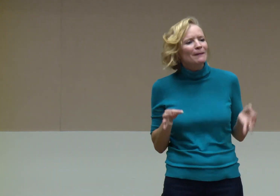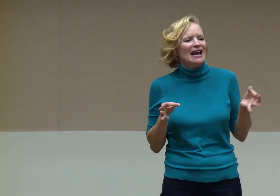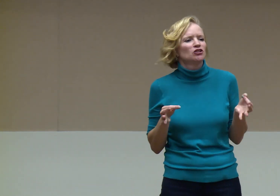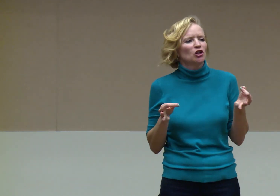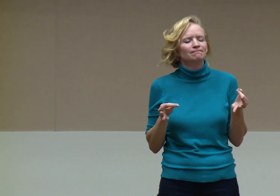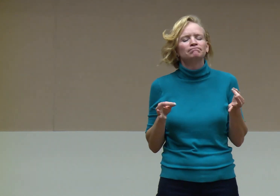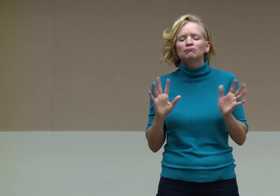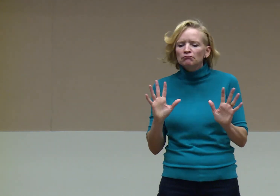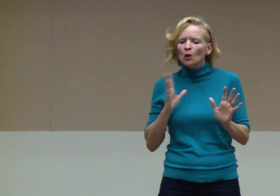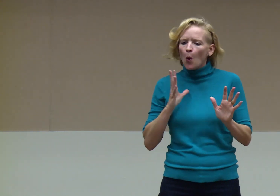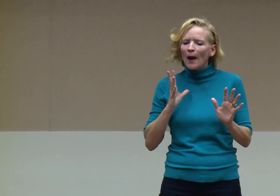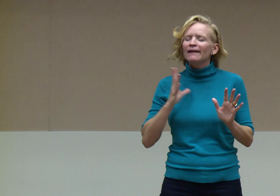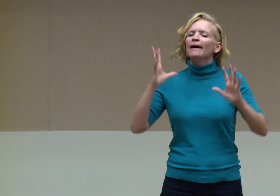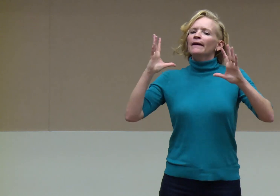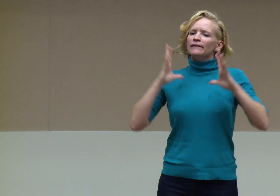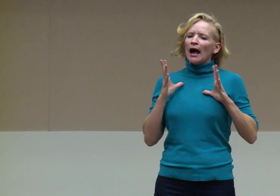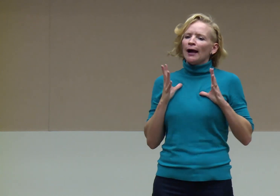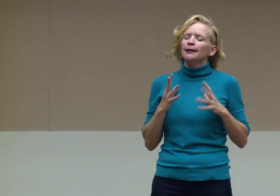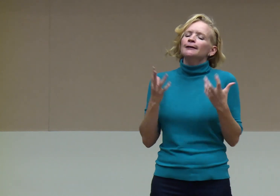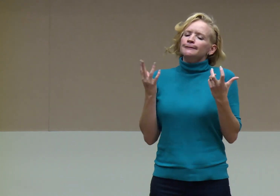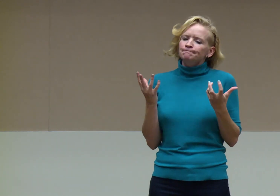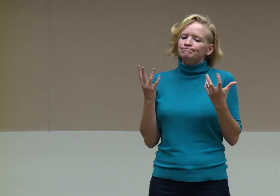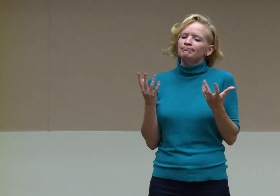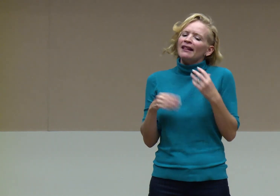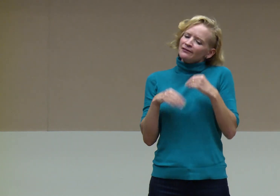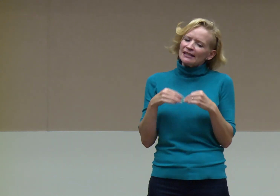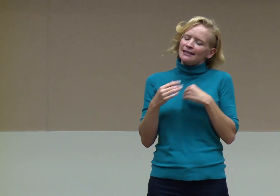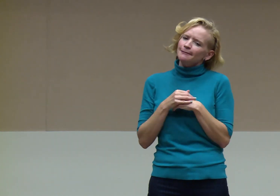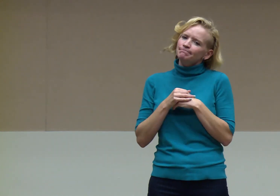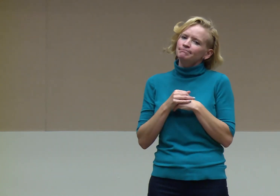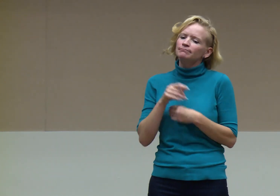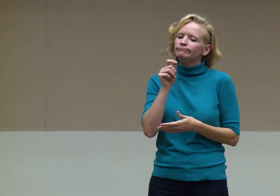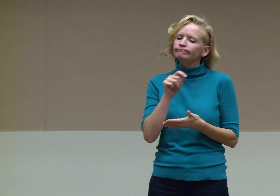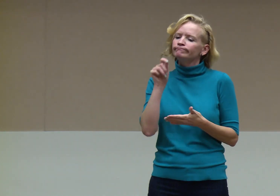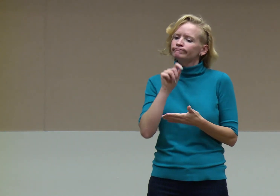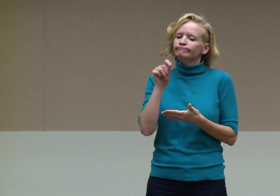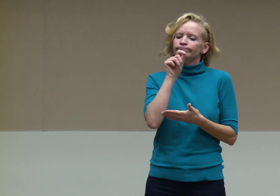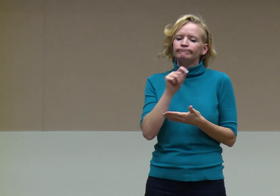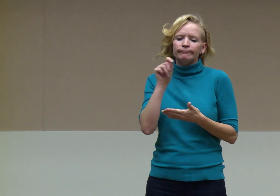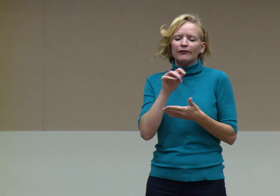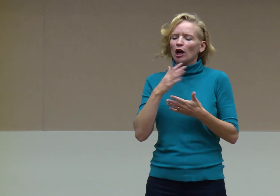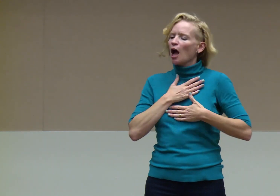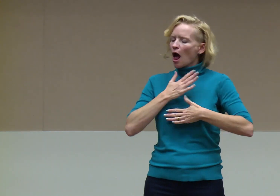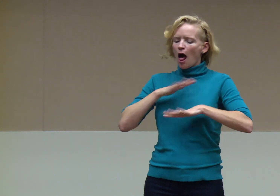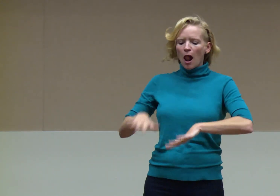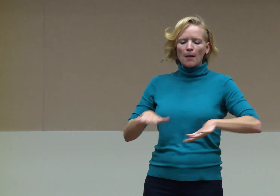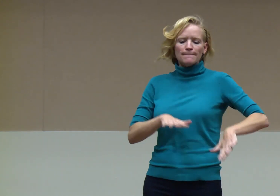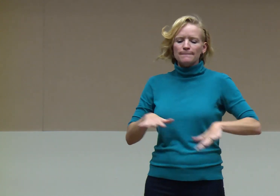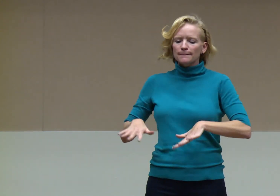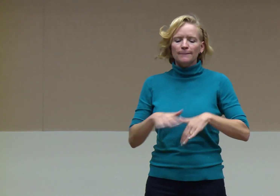Determination, that's what it was. So my mom had this moment where she needed to fix it, fix it all.